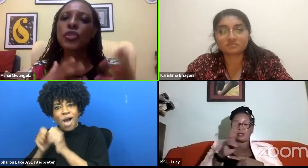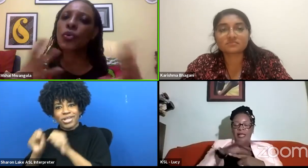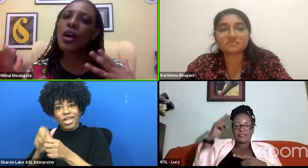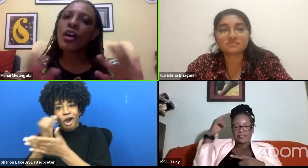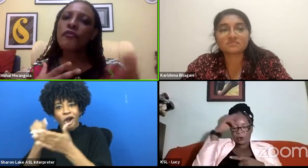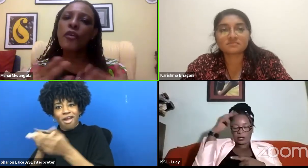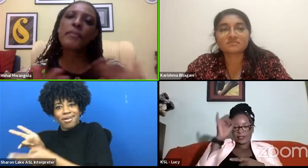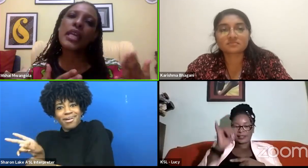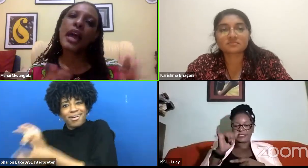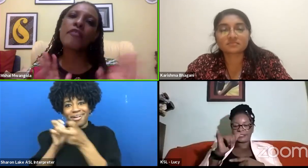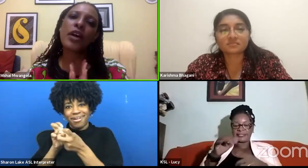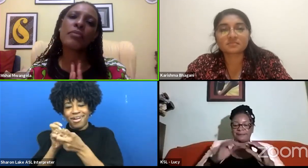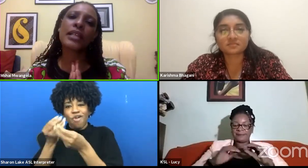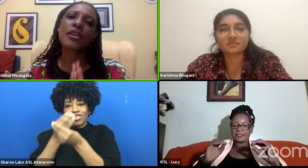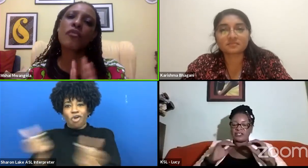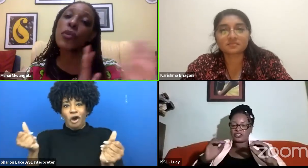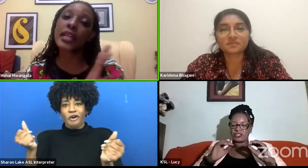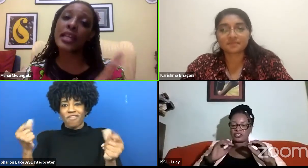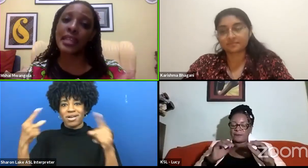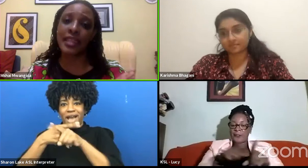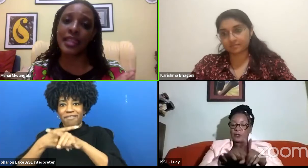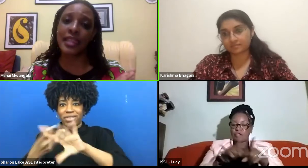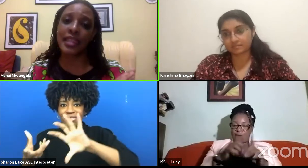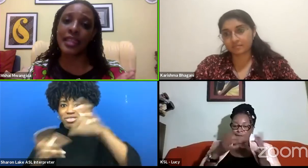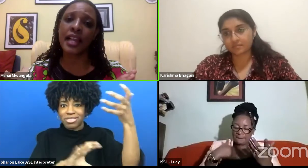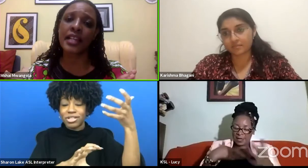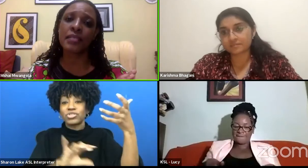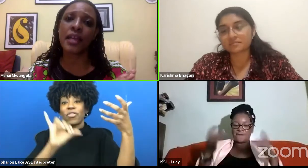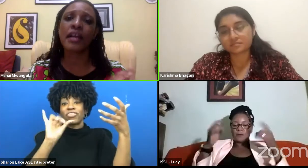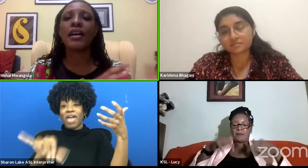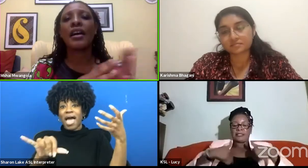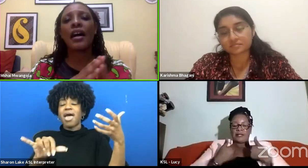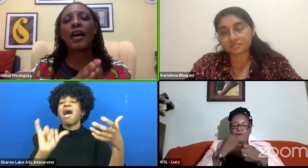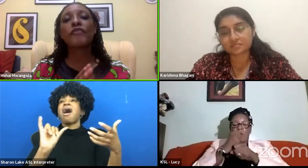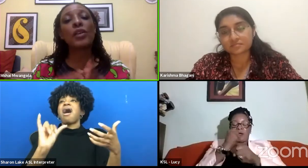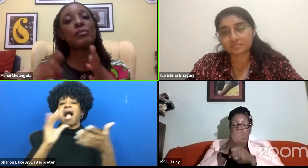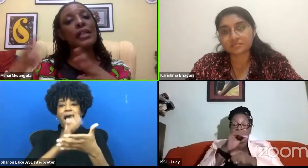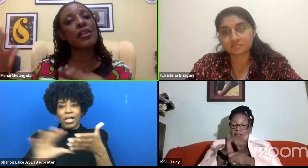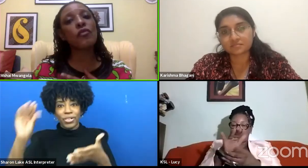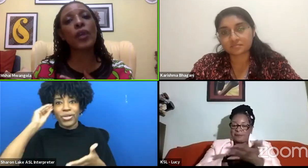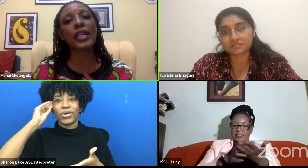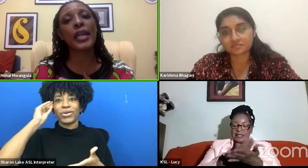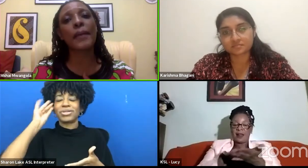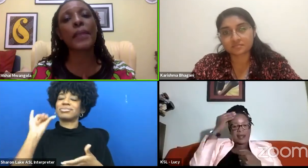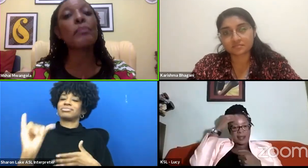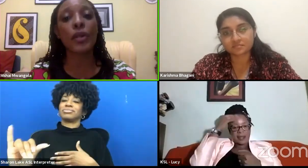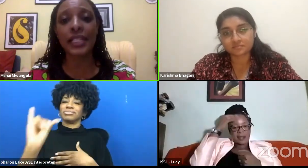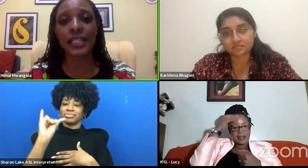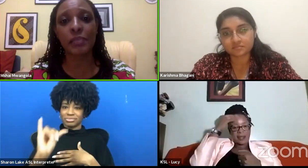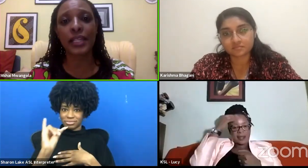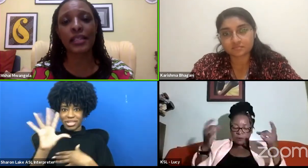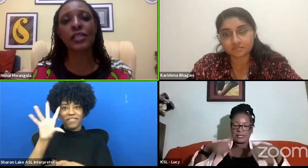So for me, I found myself working in that space in academia. I found myself working in policy spaces.